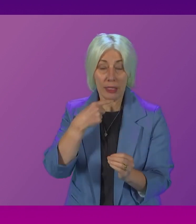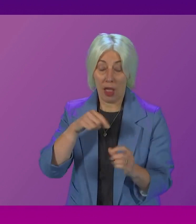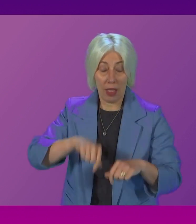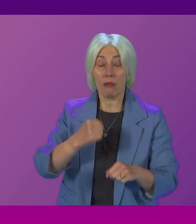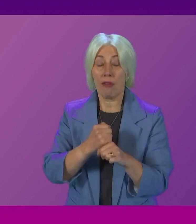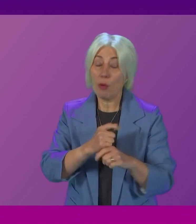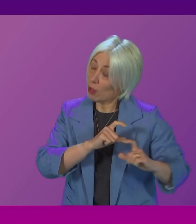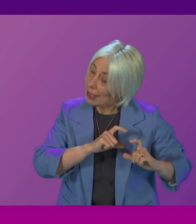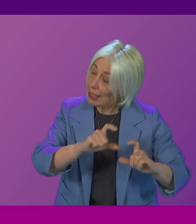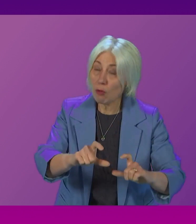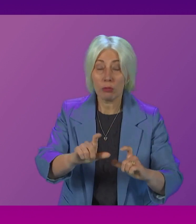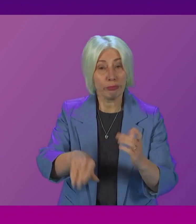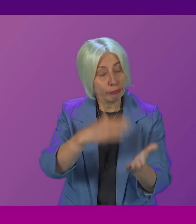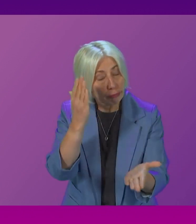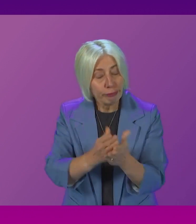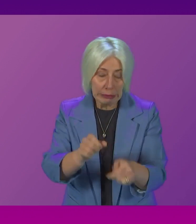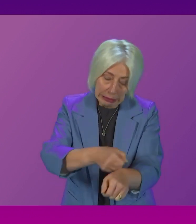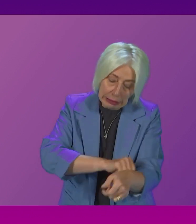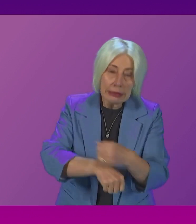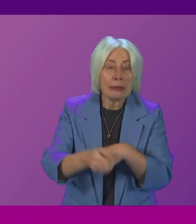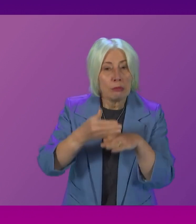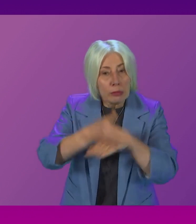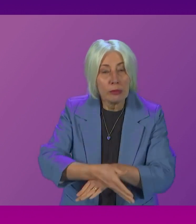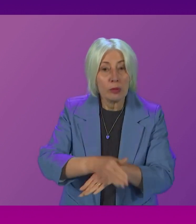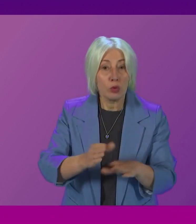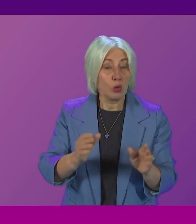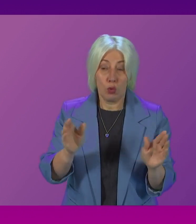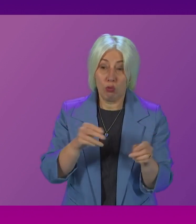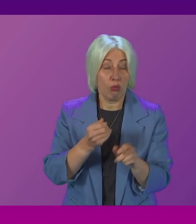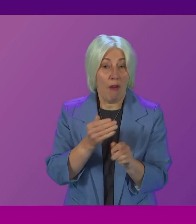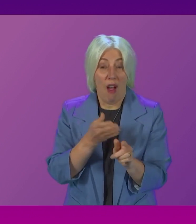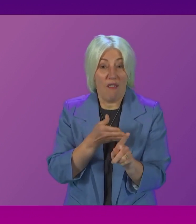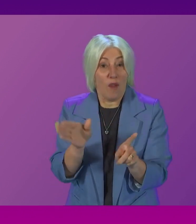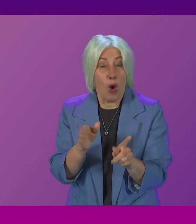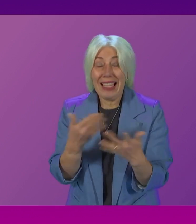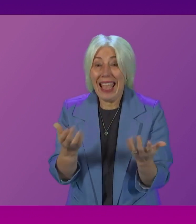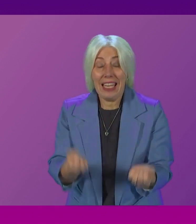to make every effort to avoid industrial action—we are, so far, the only part of the United Kingdom